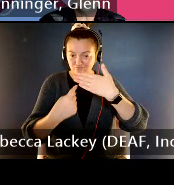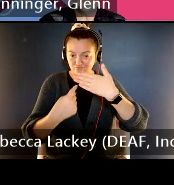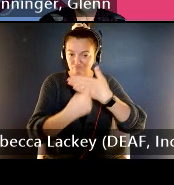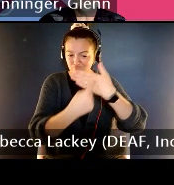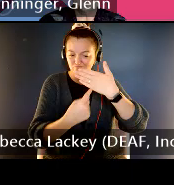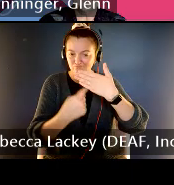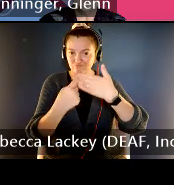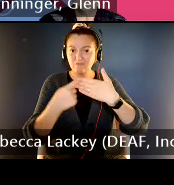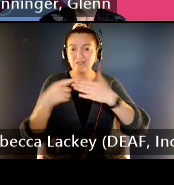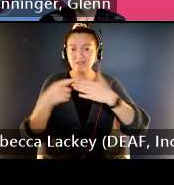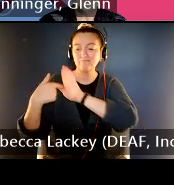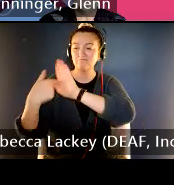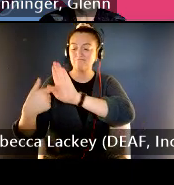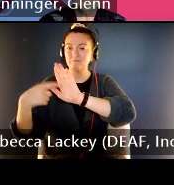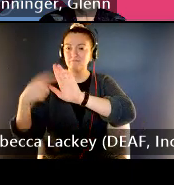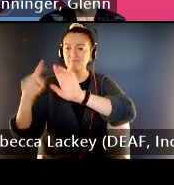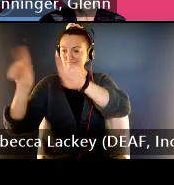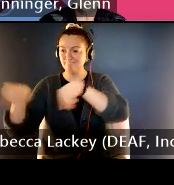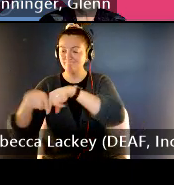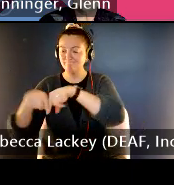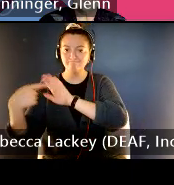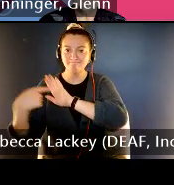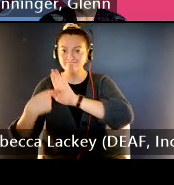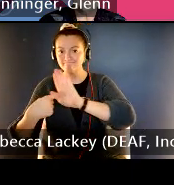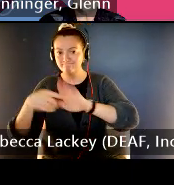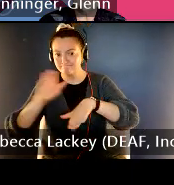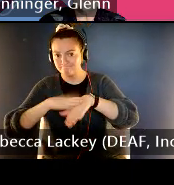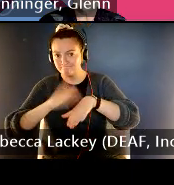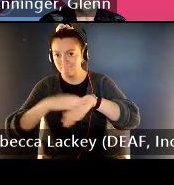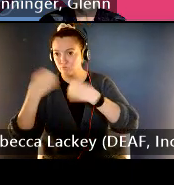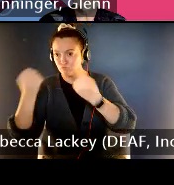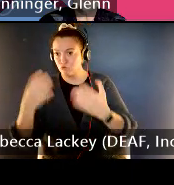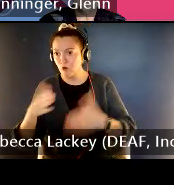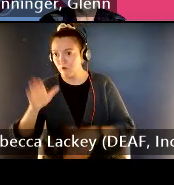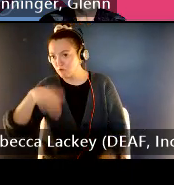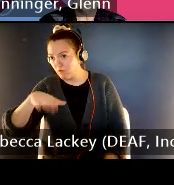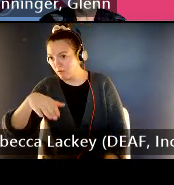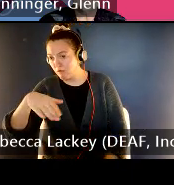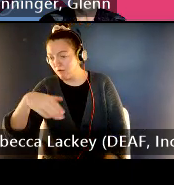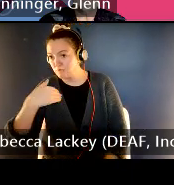indicating you know for the drivers that they're approaching a speed hump.